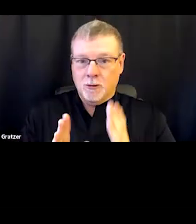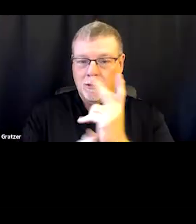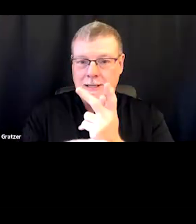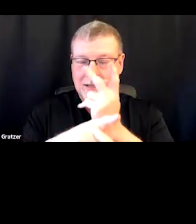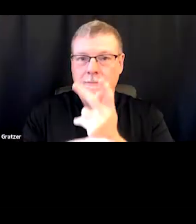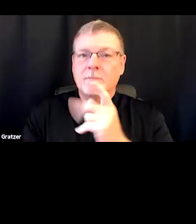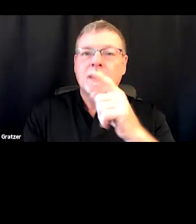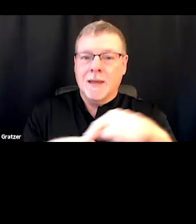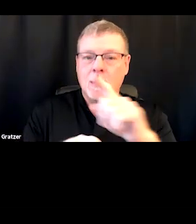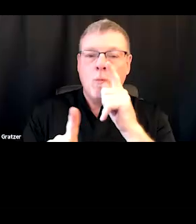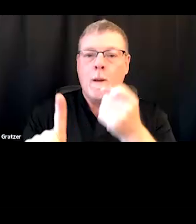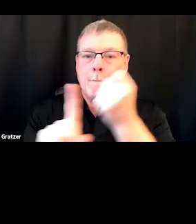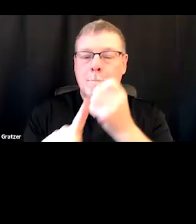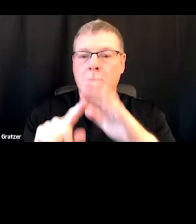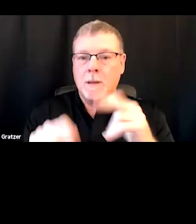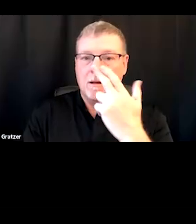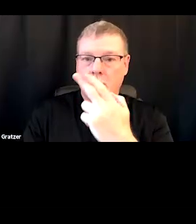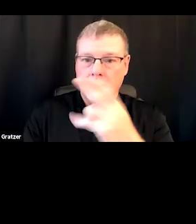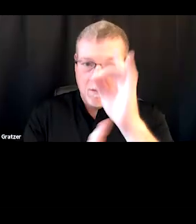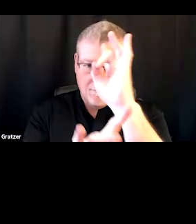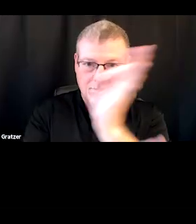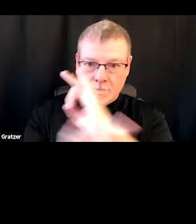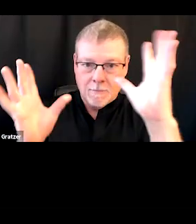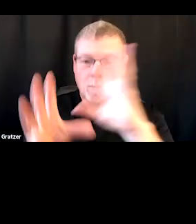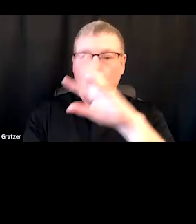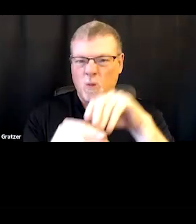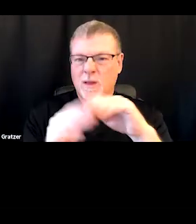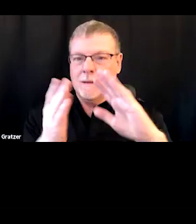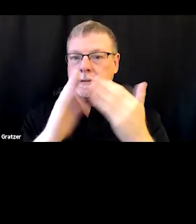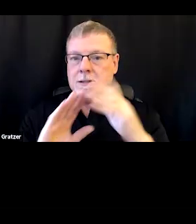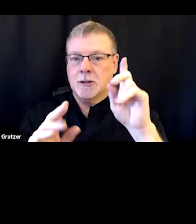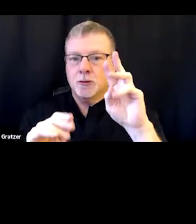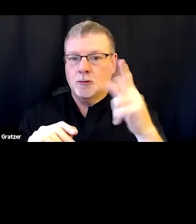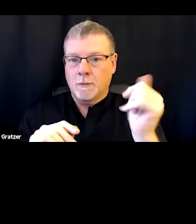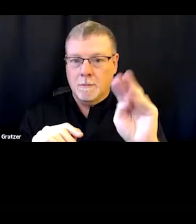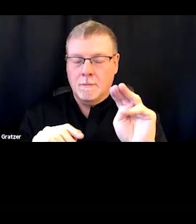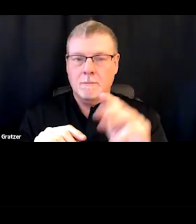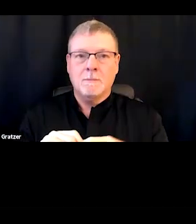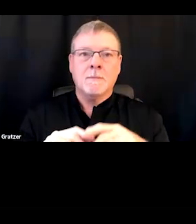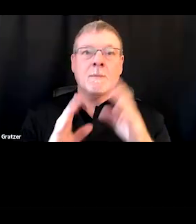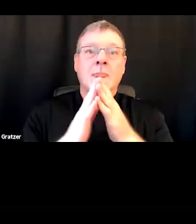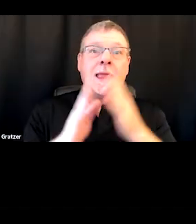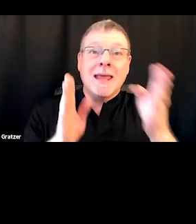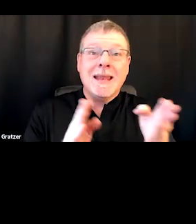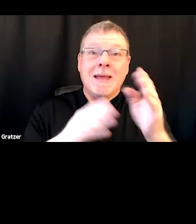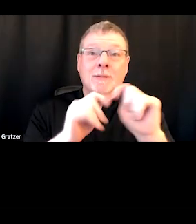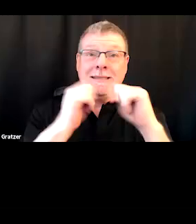with folks who've been impacted by gun violence within the City of Durham, our Familiar Neighbors team, which is our team of folks